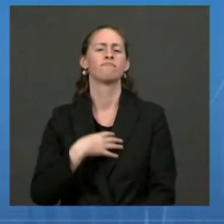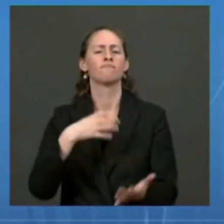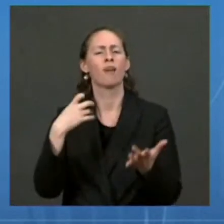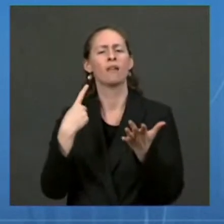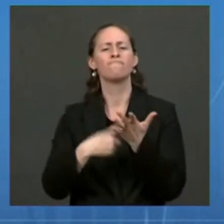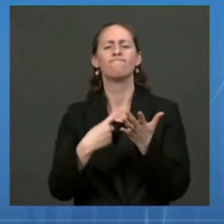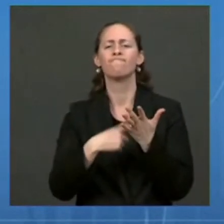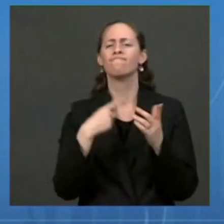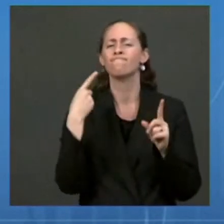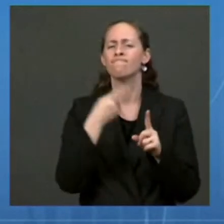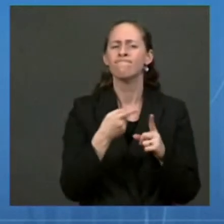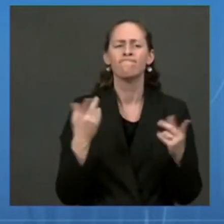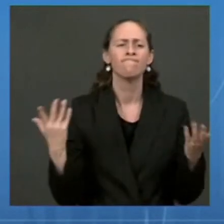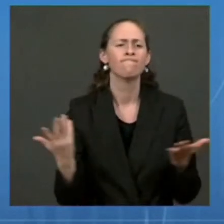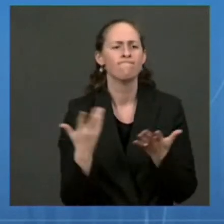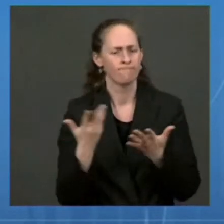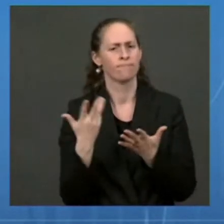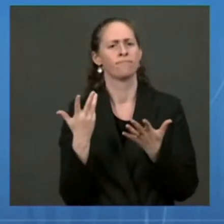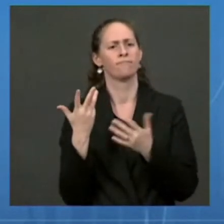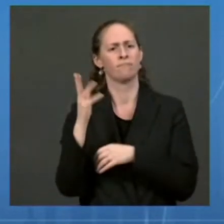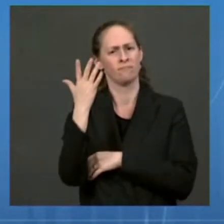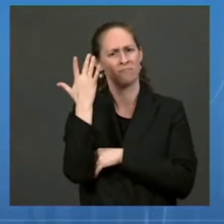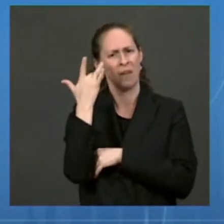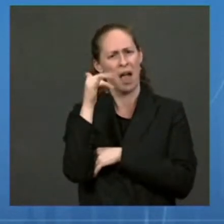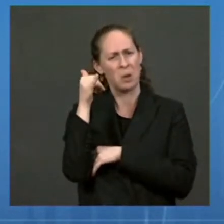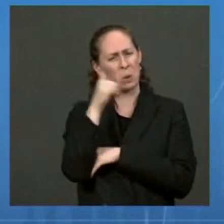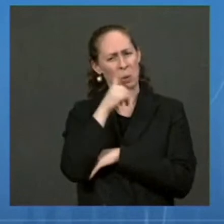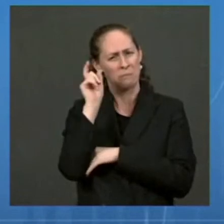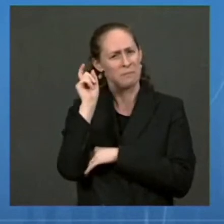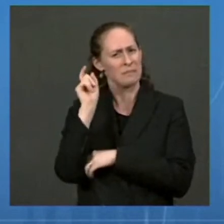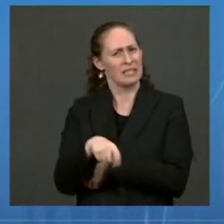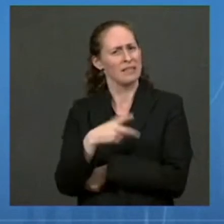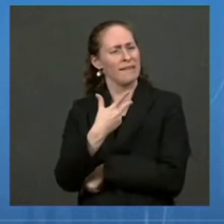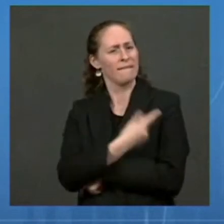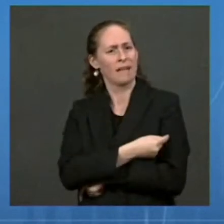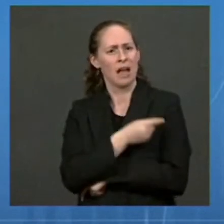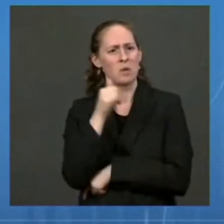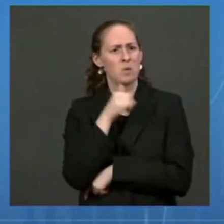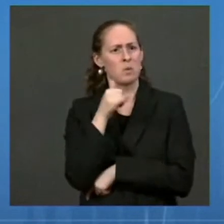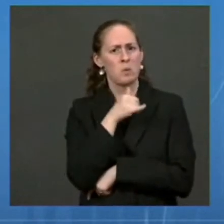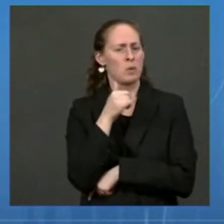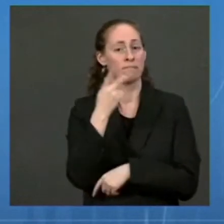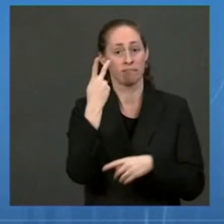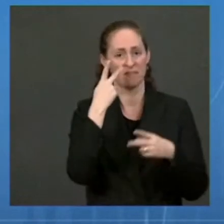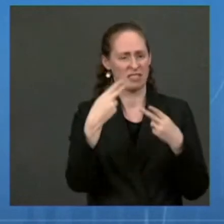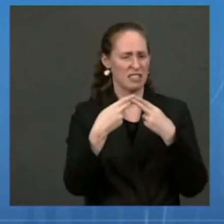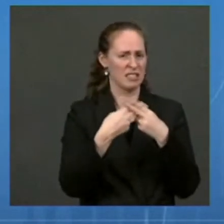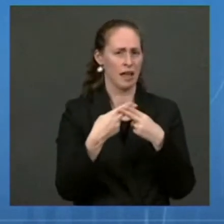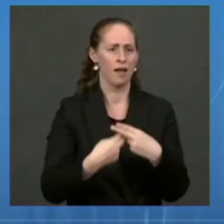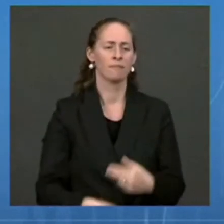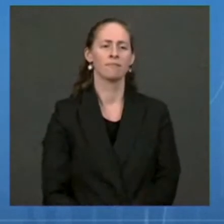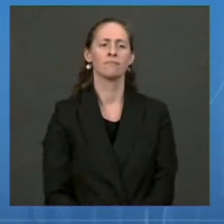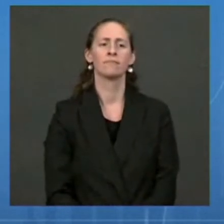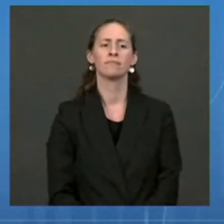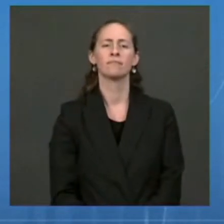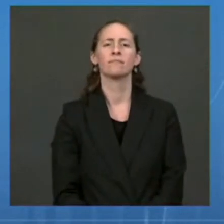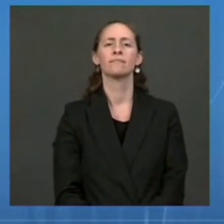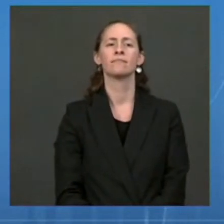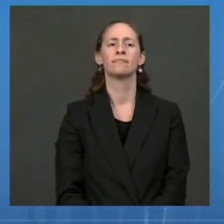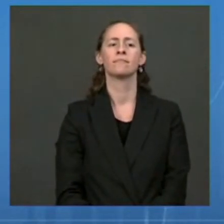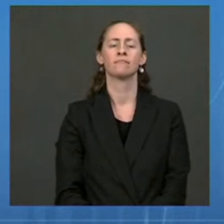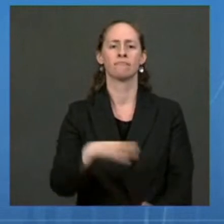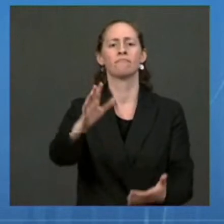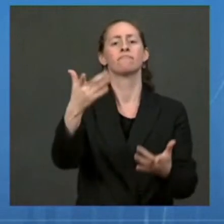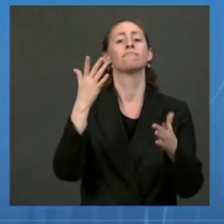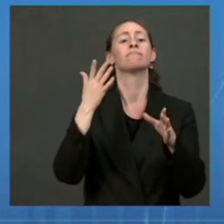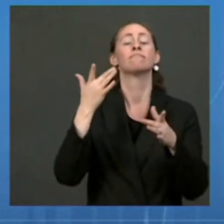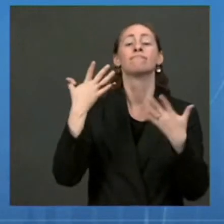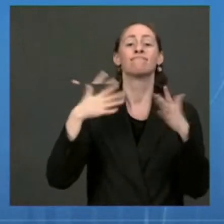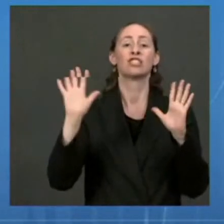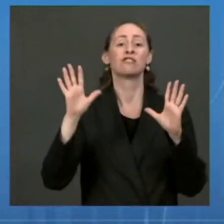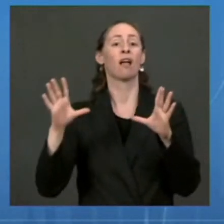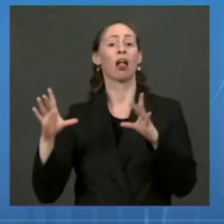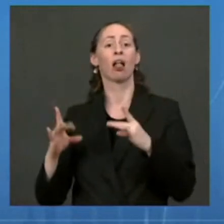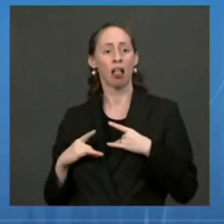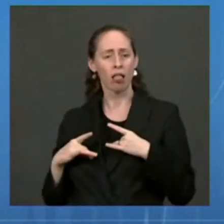THANK YOU VERY MUCH, DR.